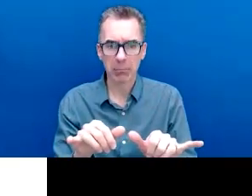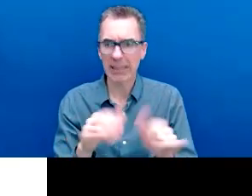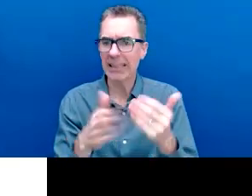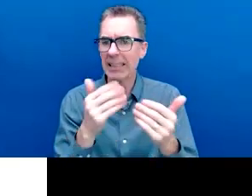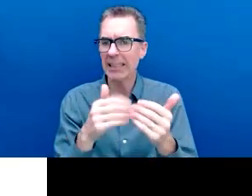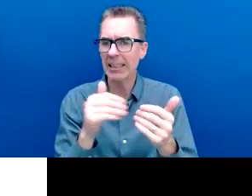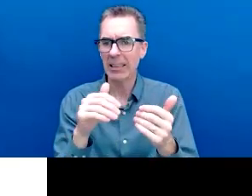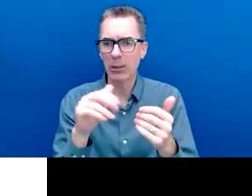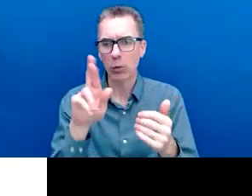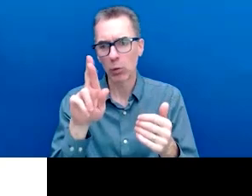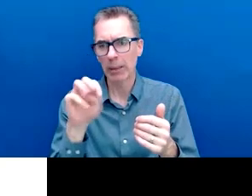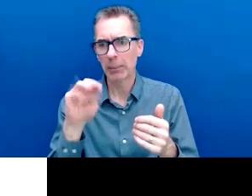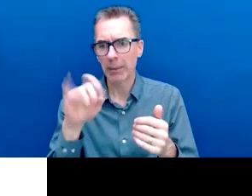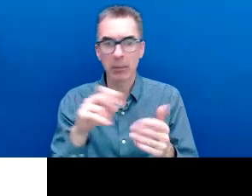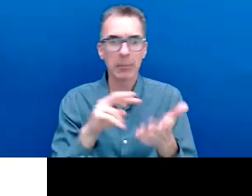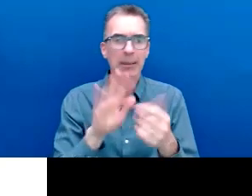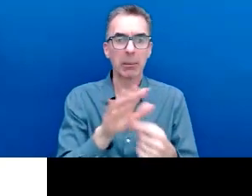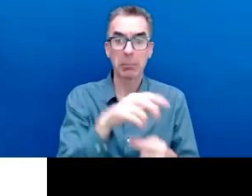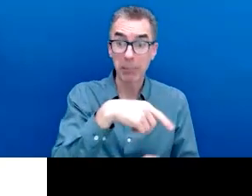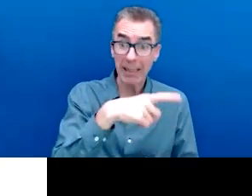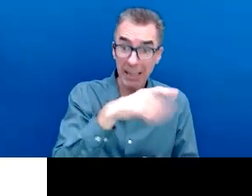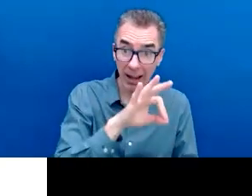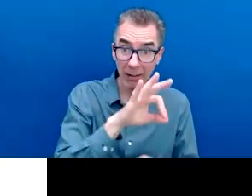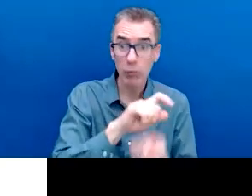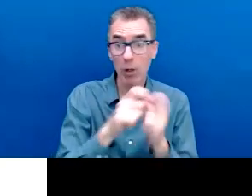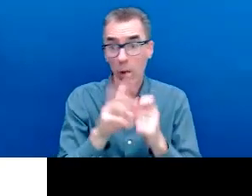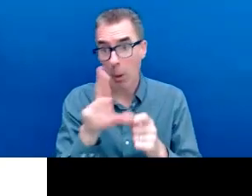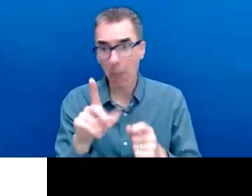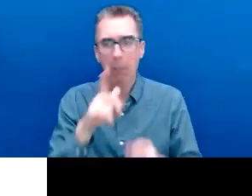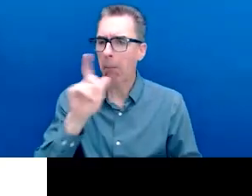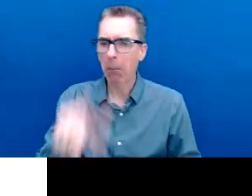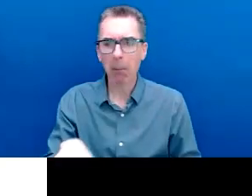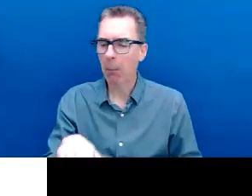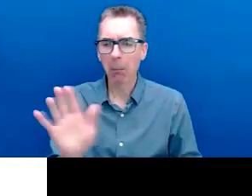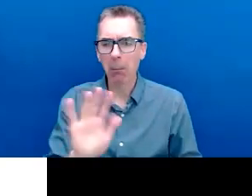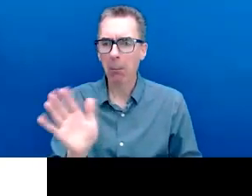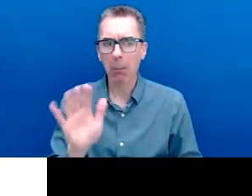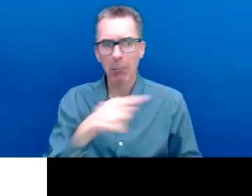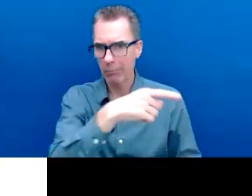change a, you know, a PDF into a Word document and do all of those different things. You can do everything within LibreTexts,